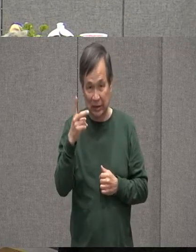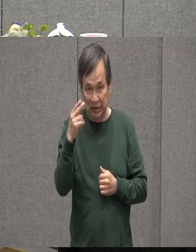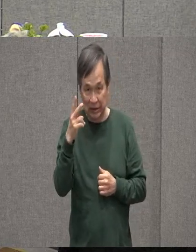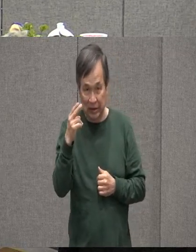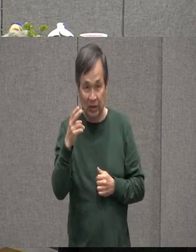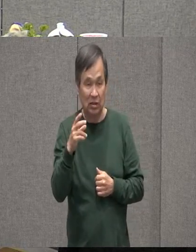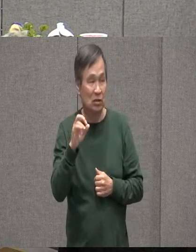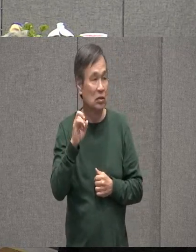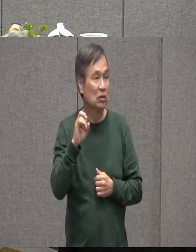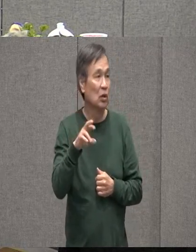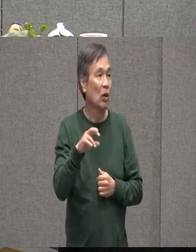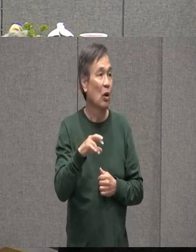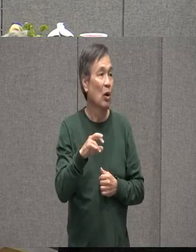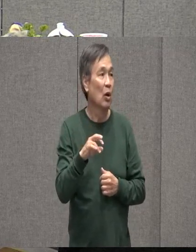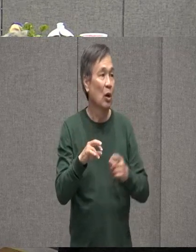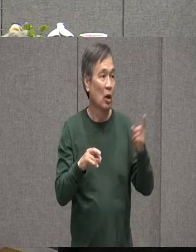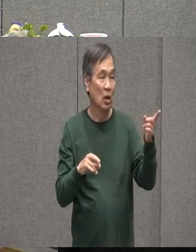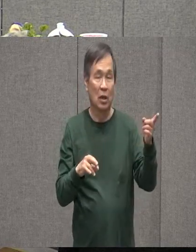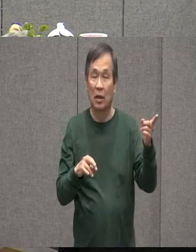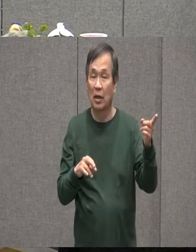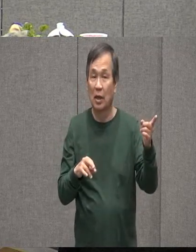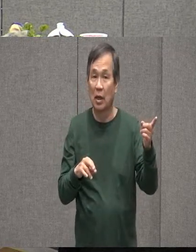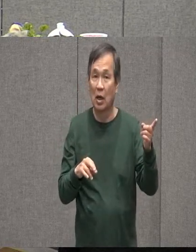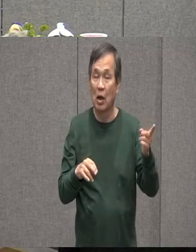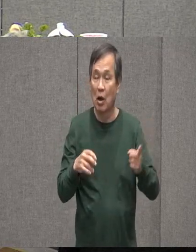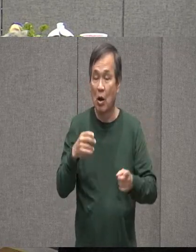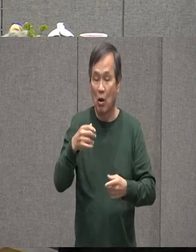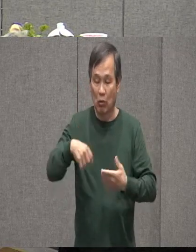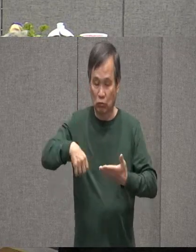A needle, you have good ideas. I also have a really cool hole-puncher.